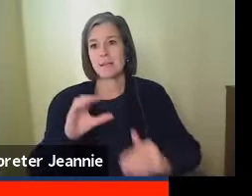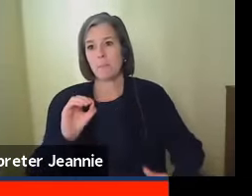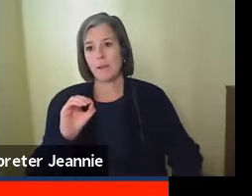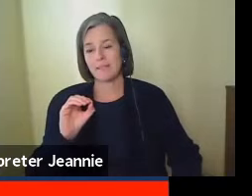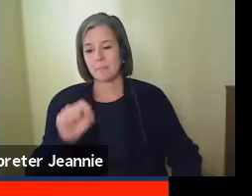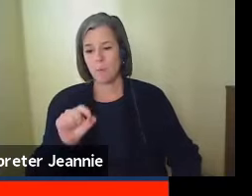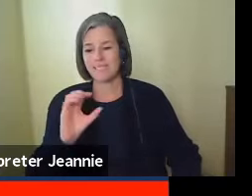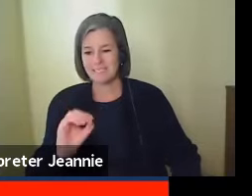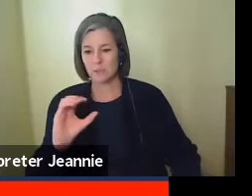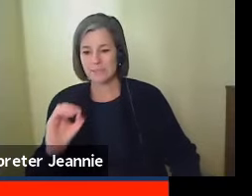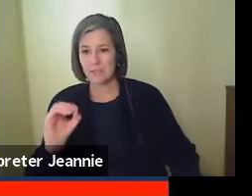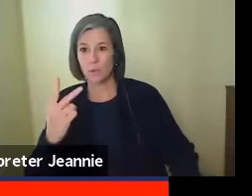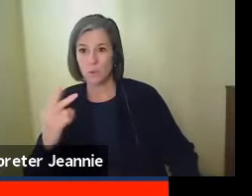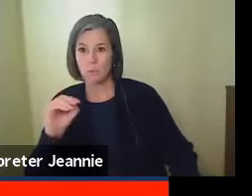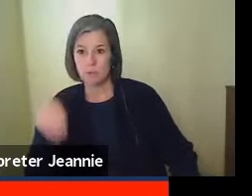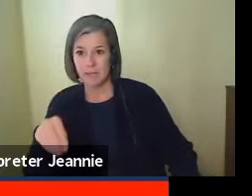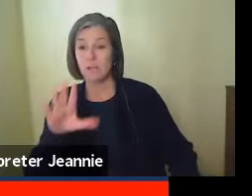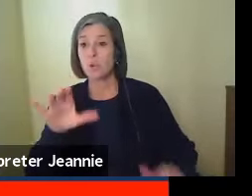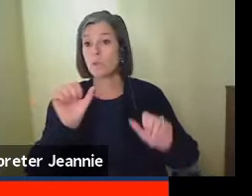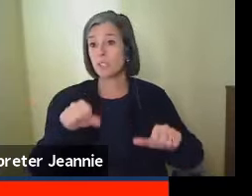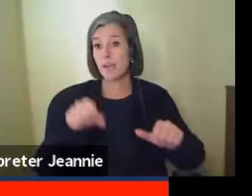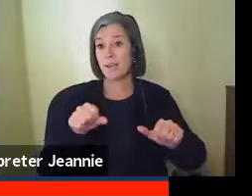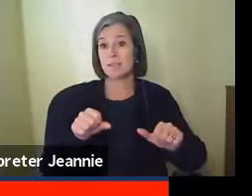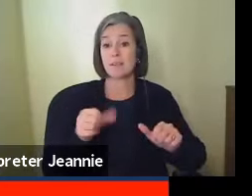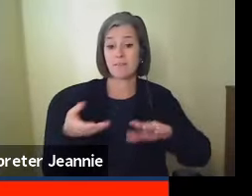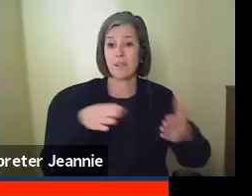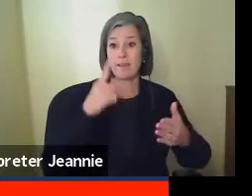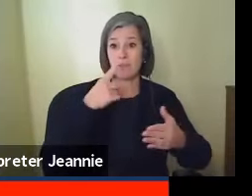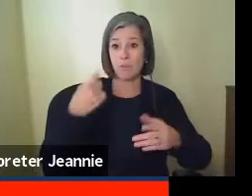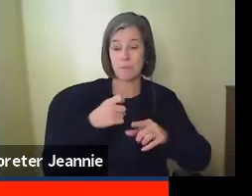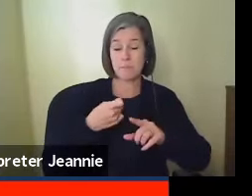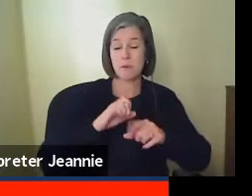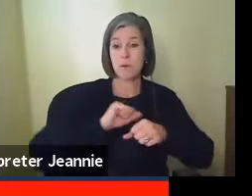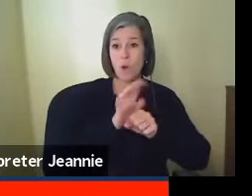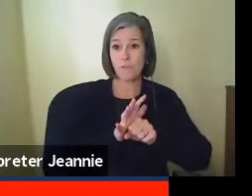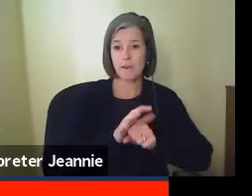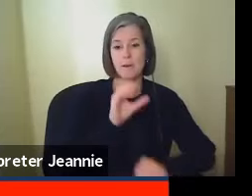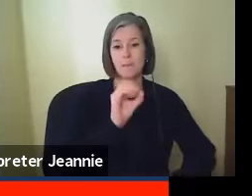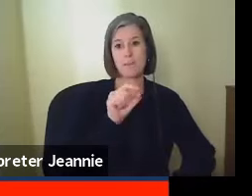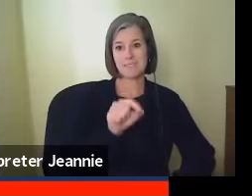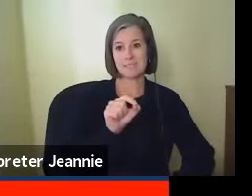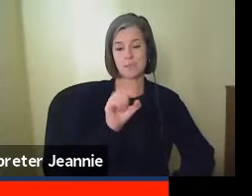state of Tennessee if you get it is 1.2%. So even with no other data on